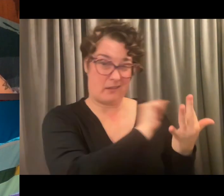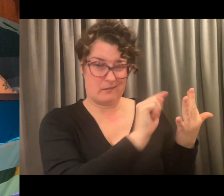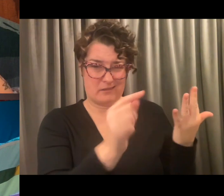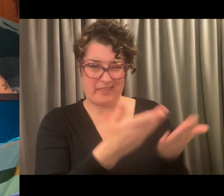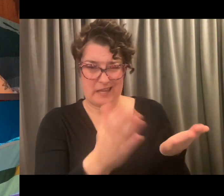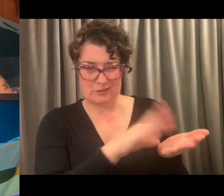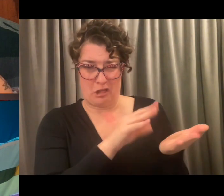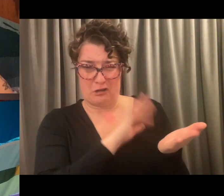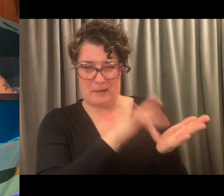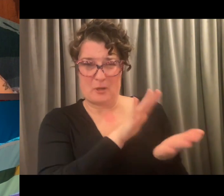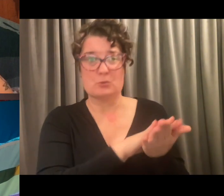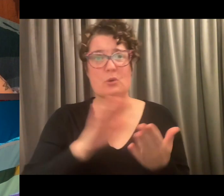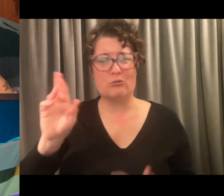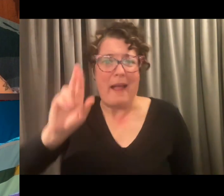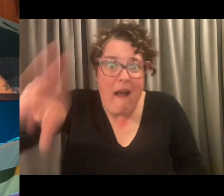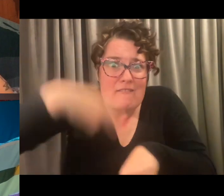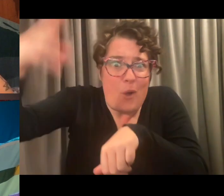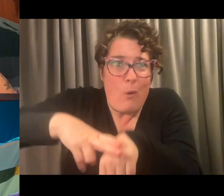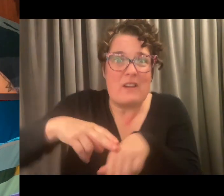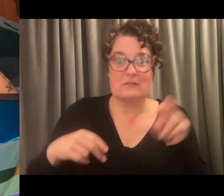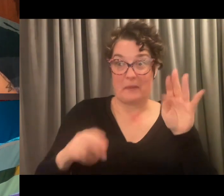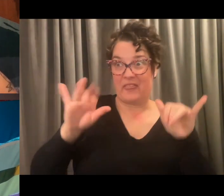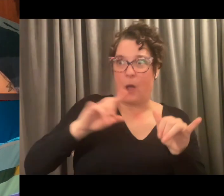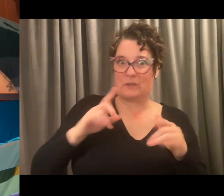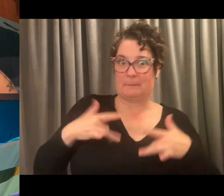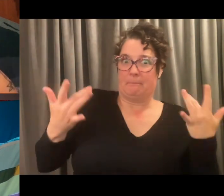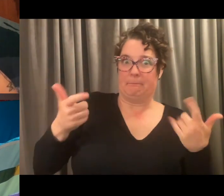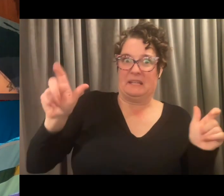Rebekah: My favorite thing to talk about with kids is gender, and they always wanna talk about it.